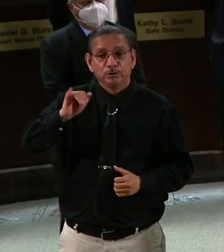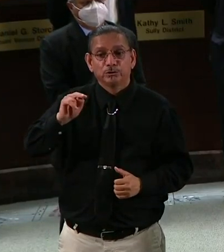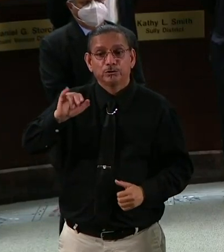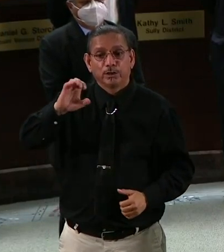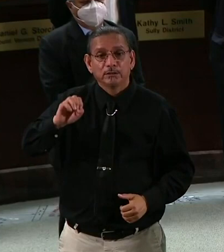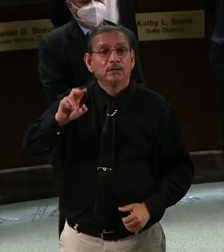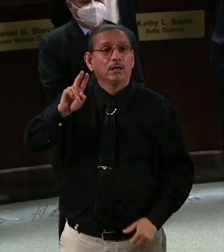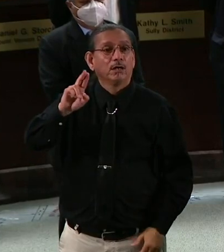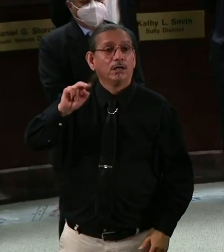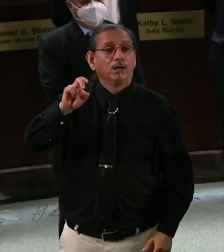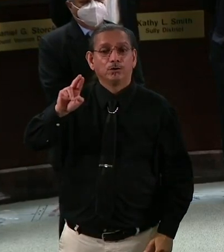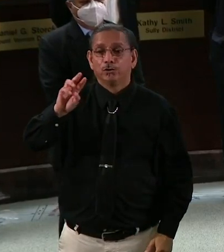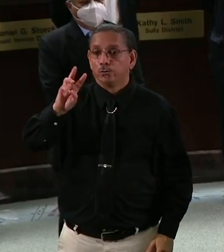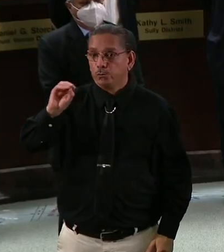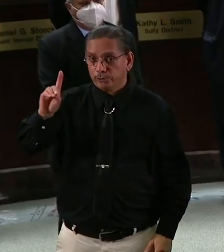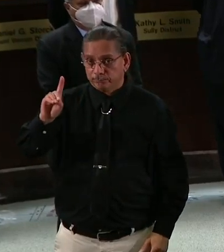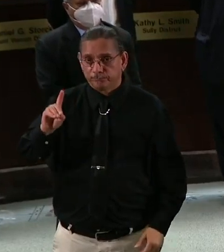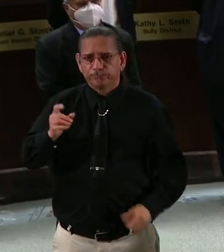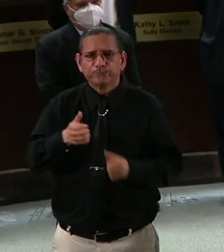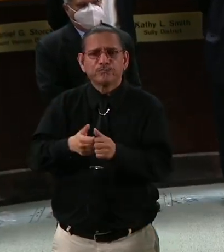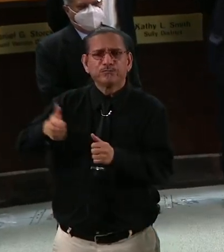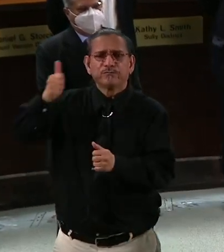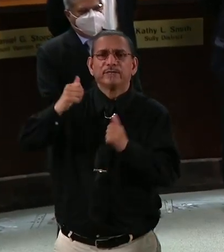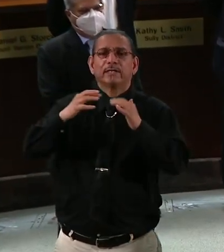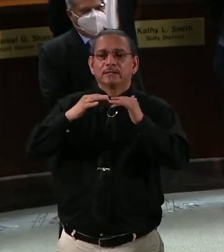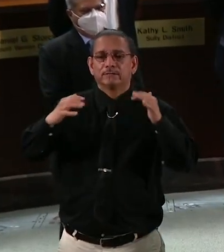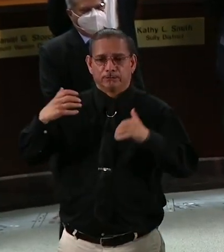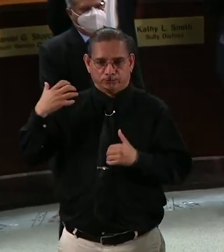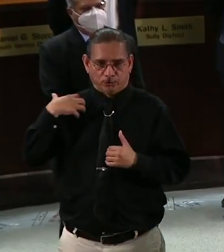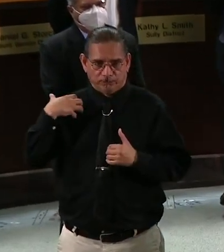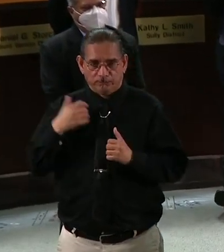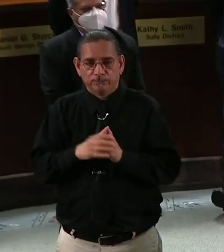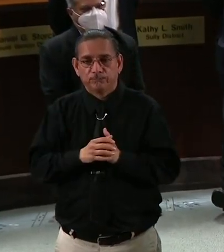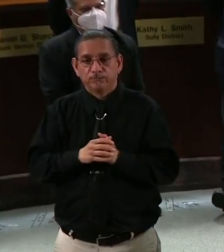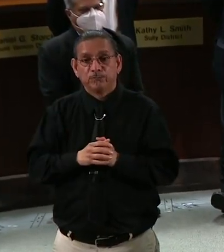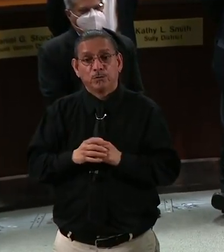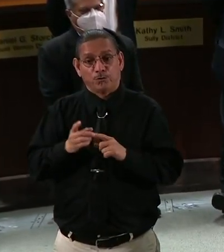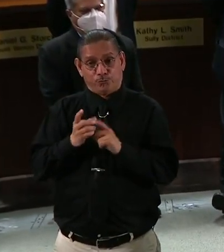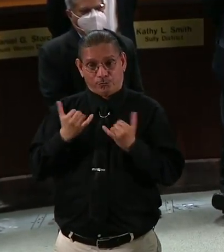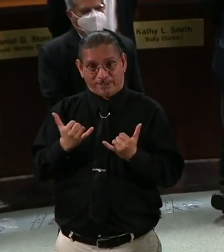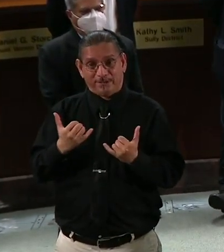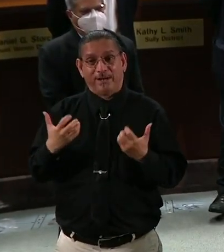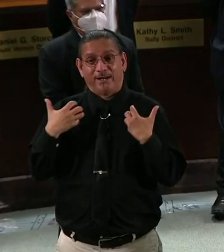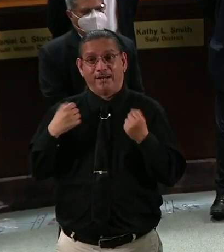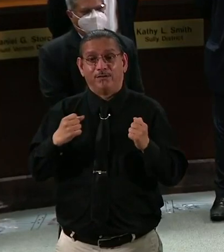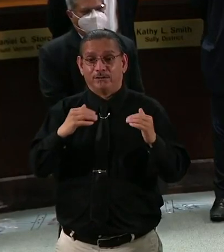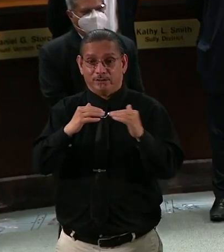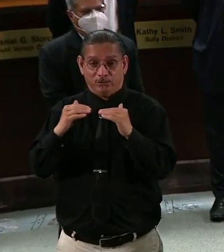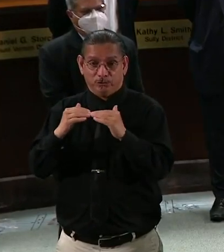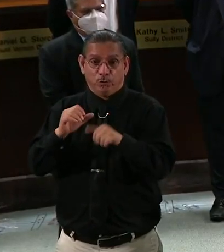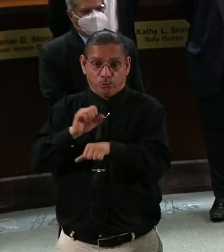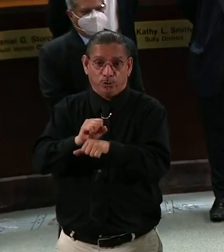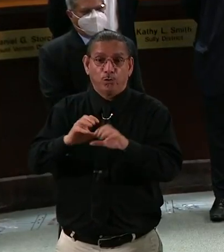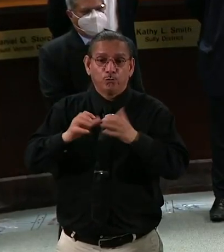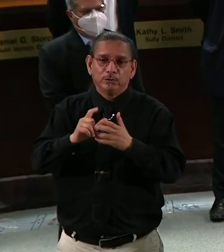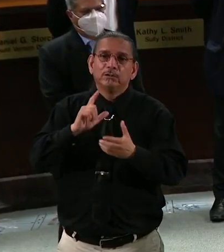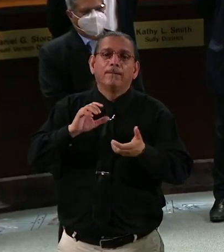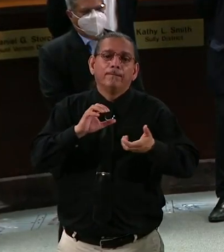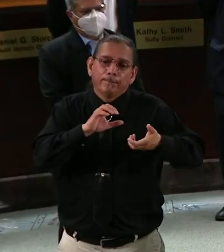UNDER CHIEF DIVERSE OFFICER TO GOVERNOR NORTHAM I THANK YOU FOR THE QUESTION. RIGHT NOW THE